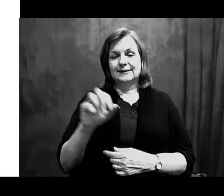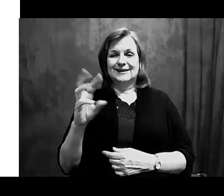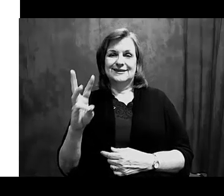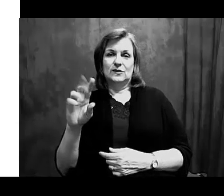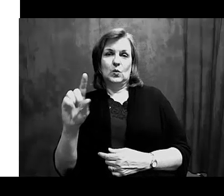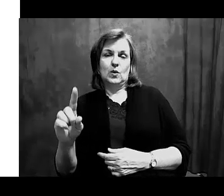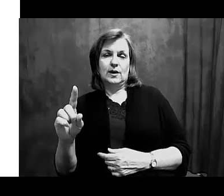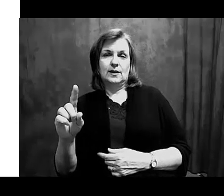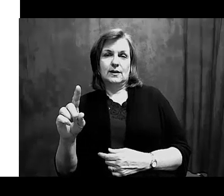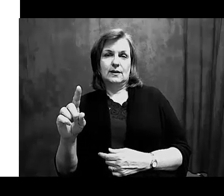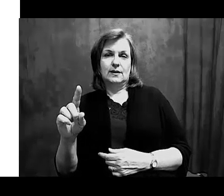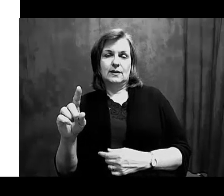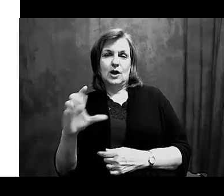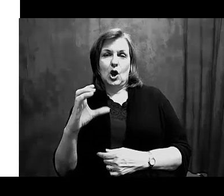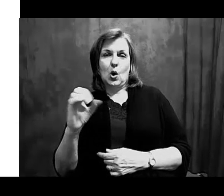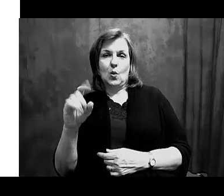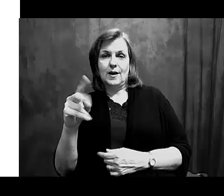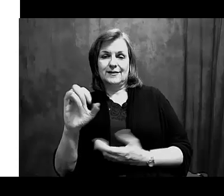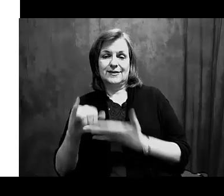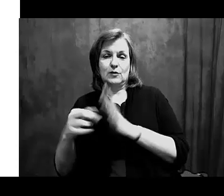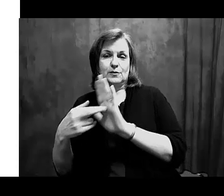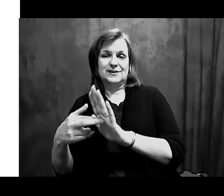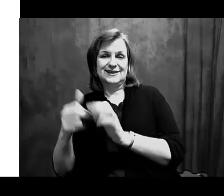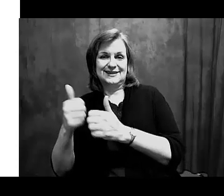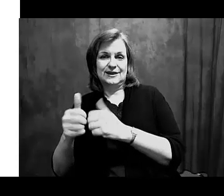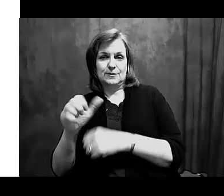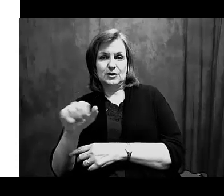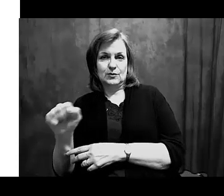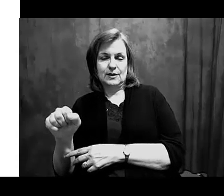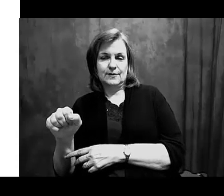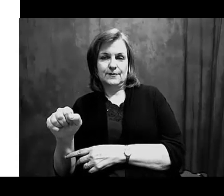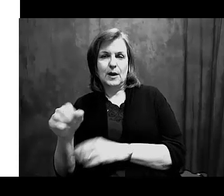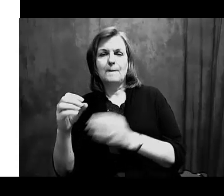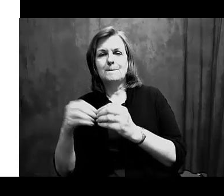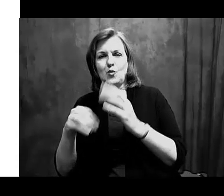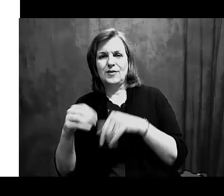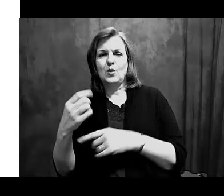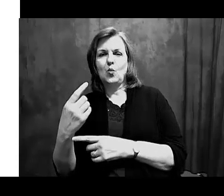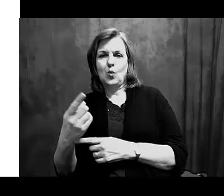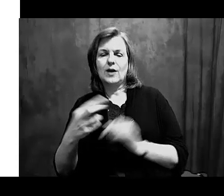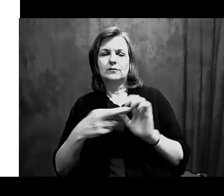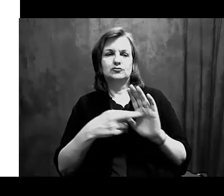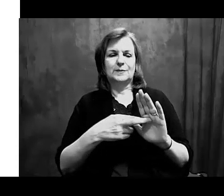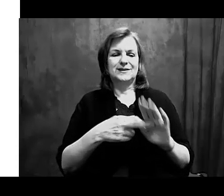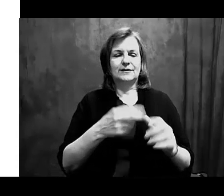amino acid codons you've got more than one that will code an amino acid